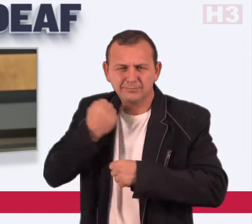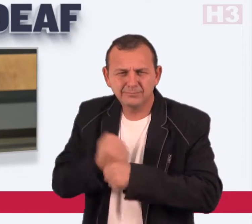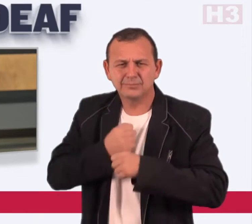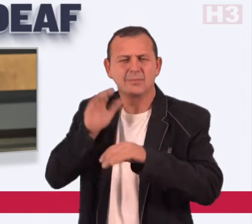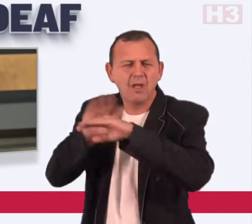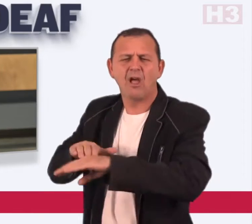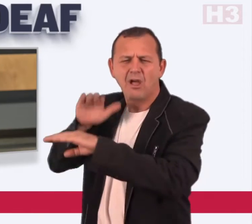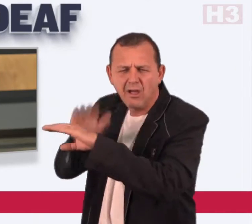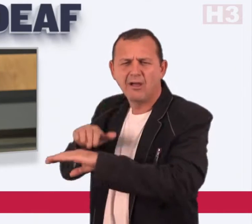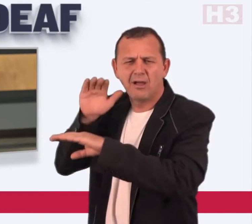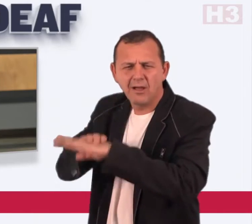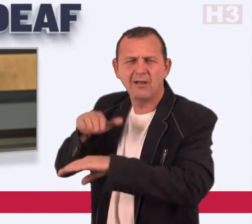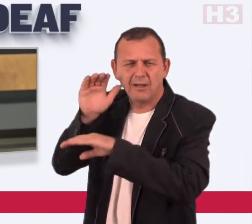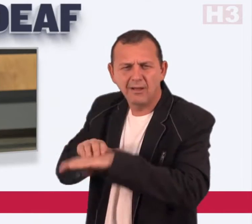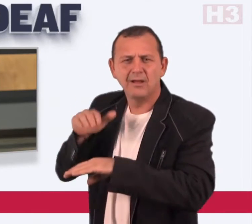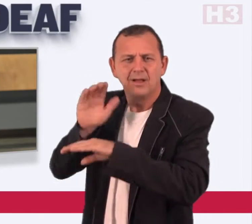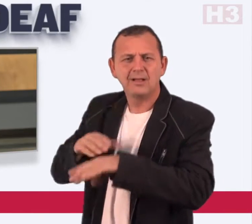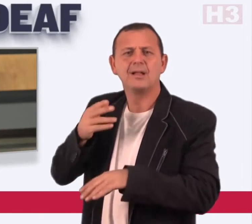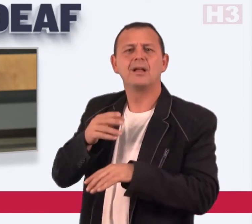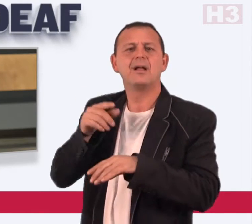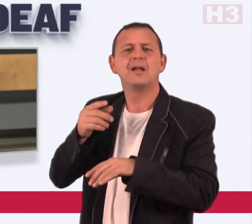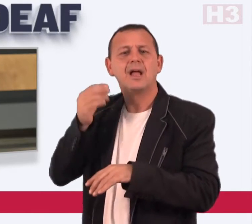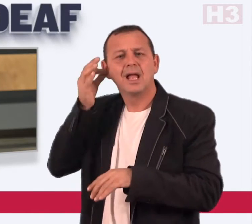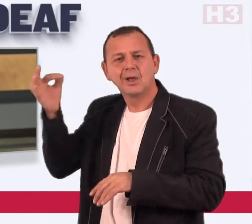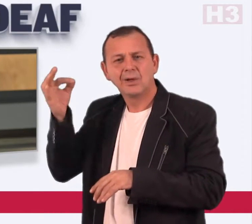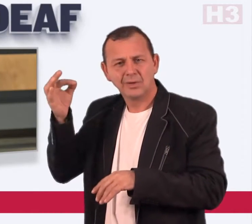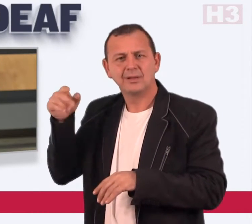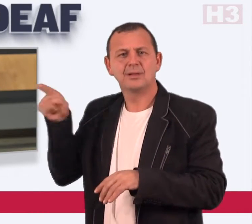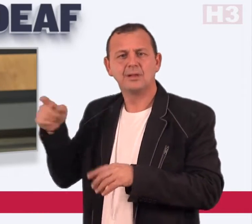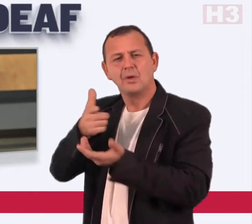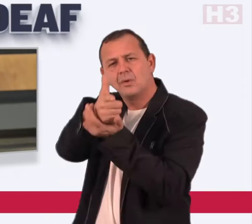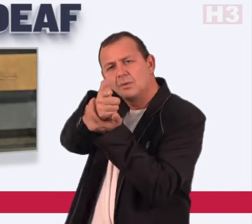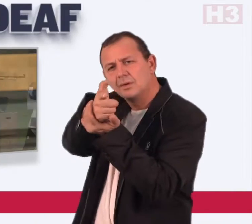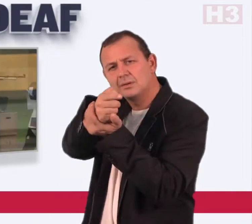so she and her father worked hard to convince the hearing